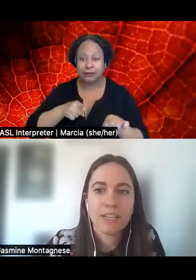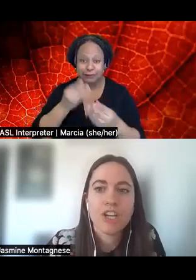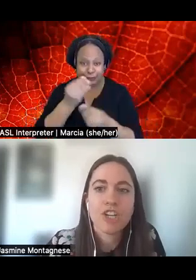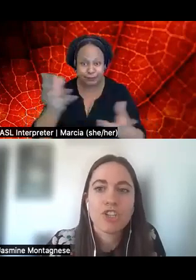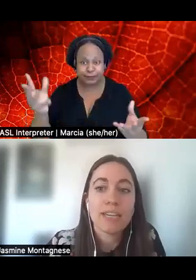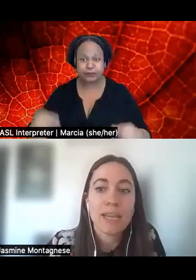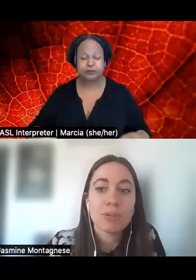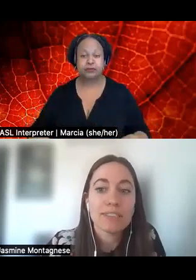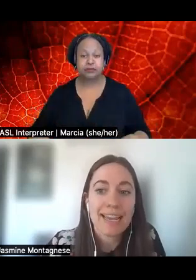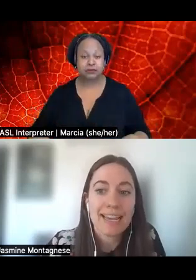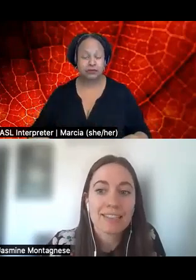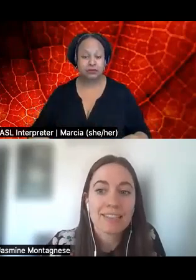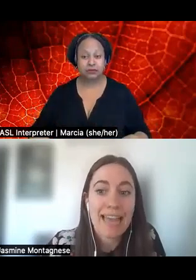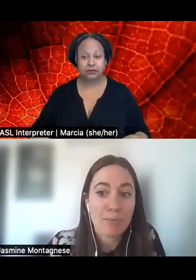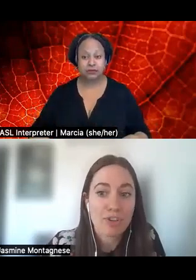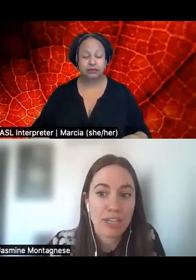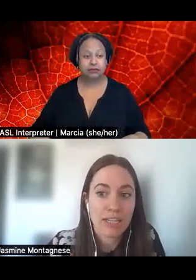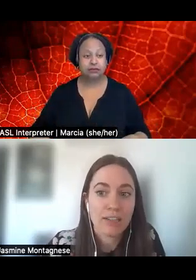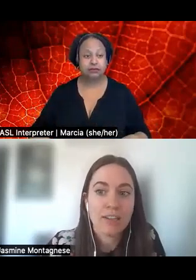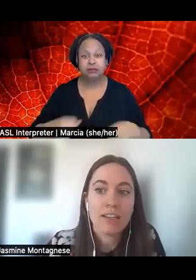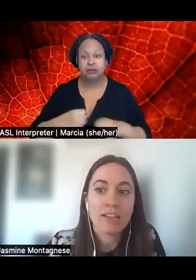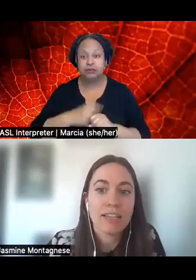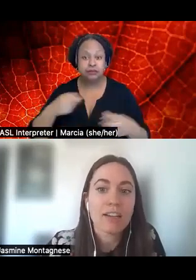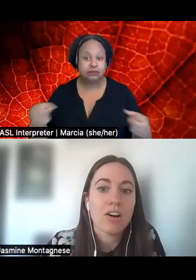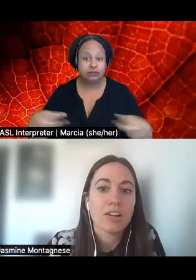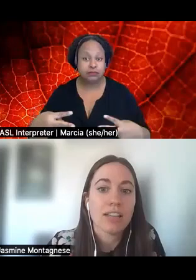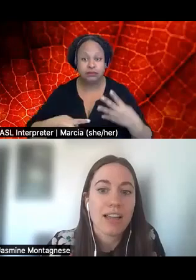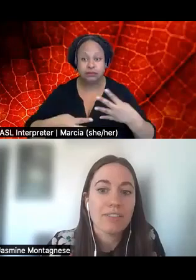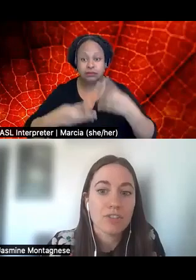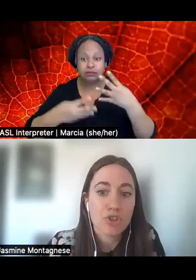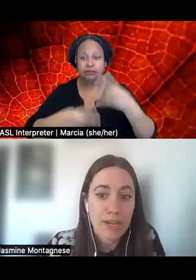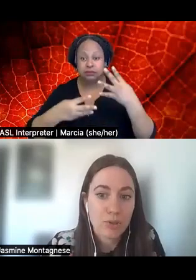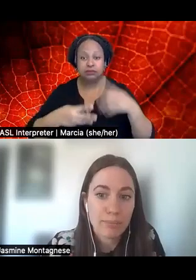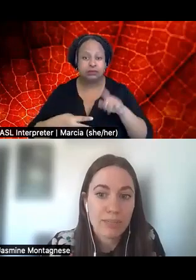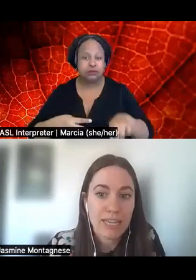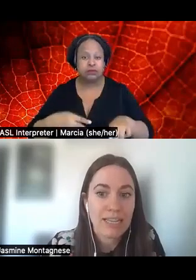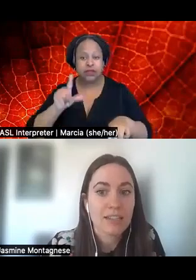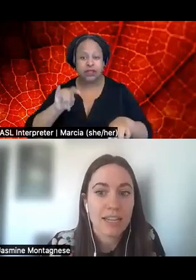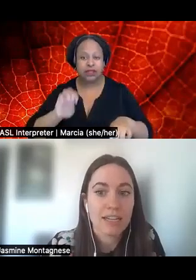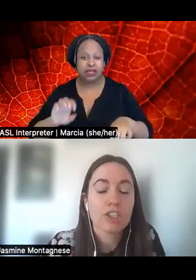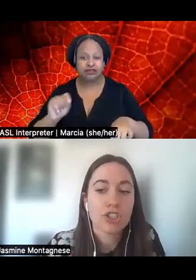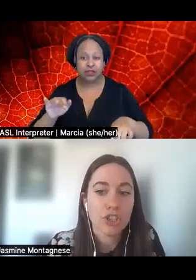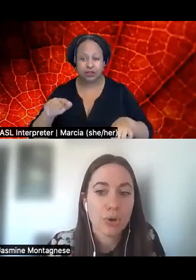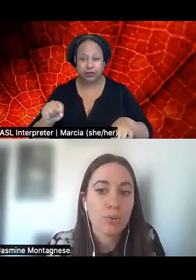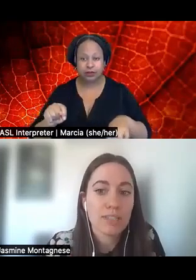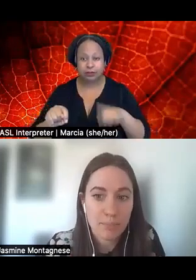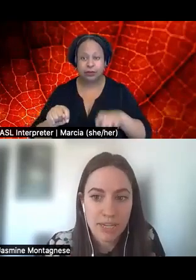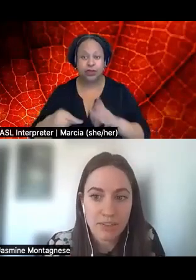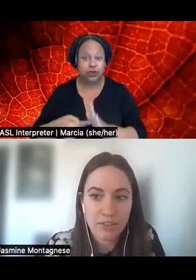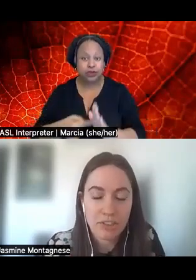To enable text captioning, click on live transcript and select show subtitles.